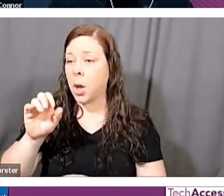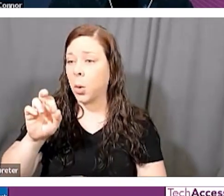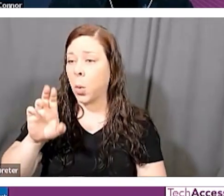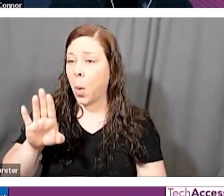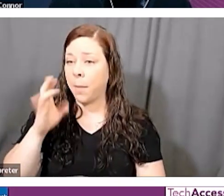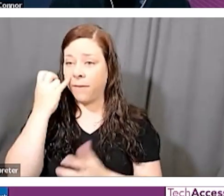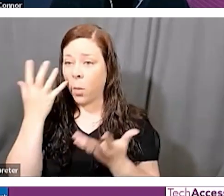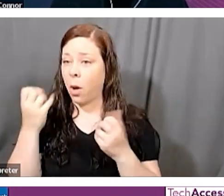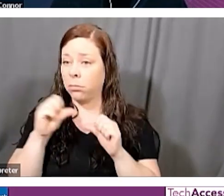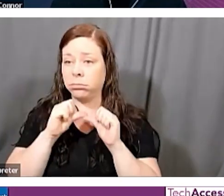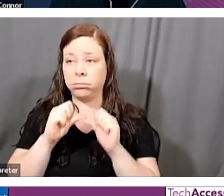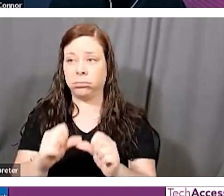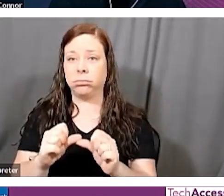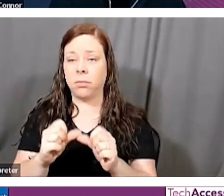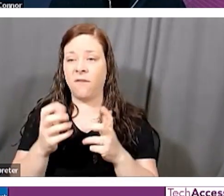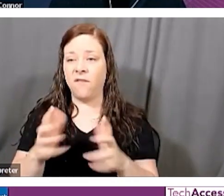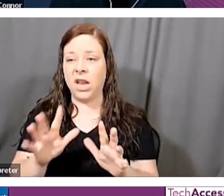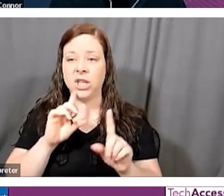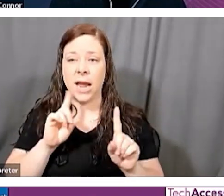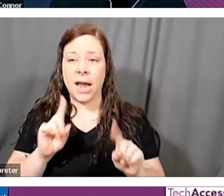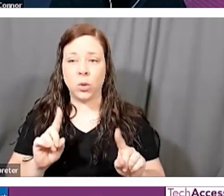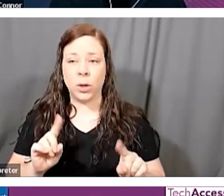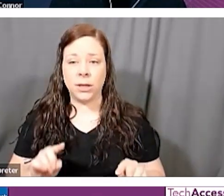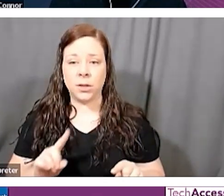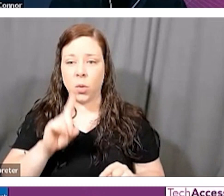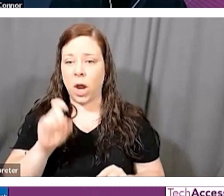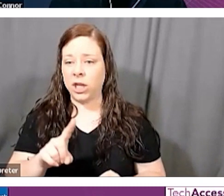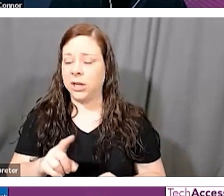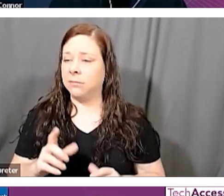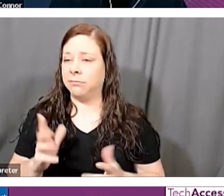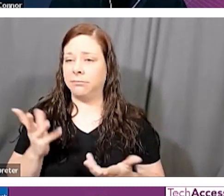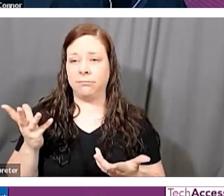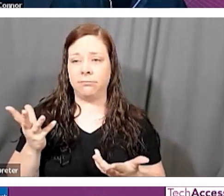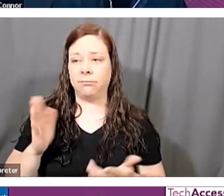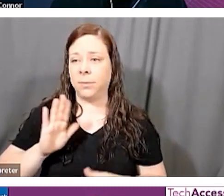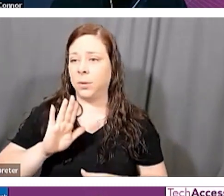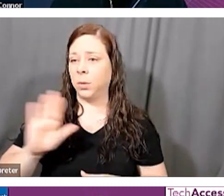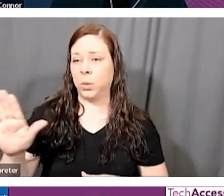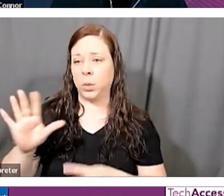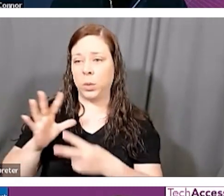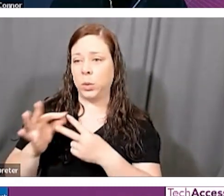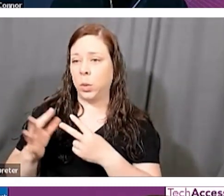and finish answering these questions, I'll leave that up to you as well. I don't know if you need to-